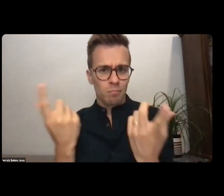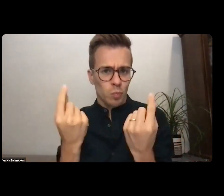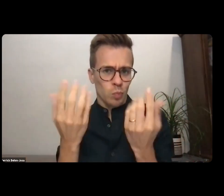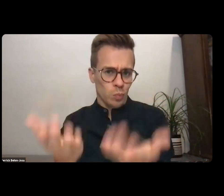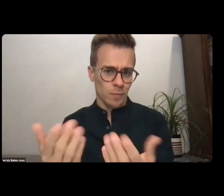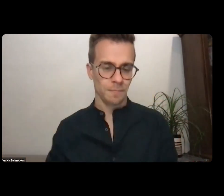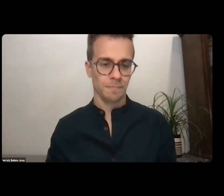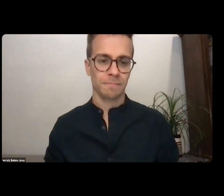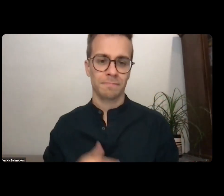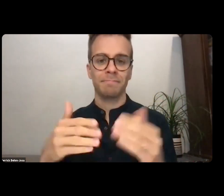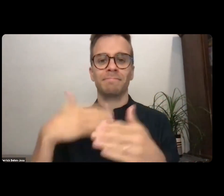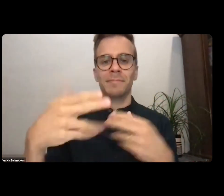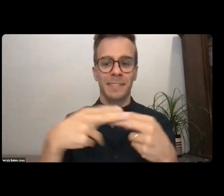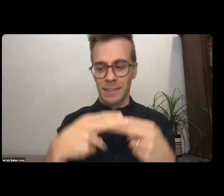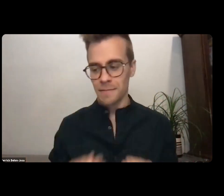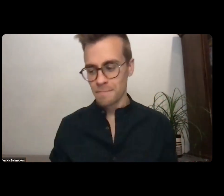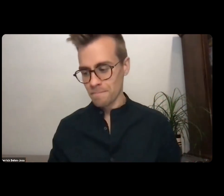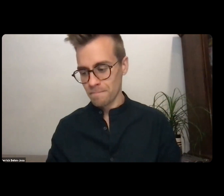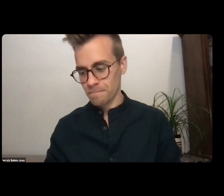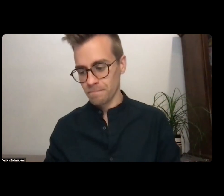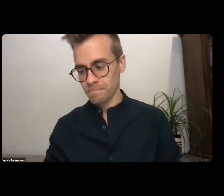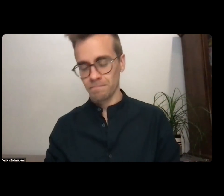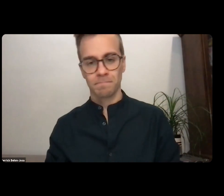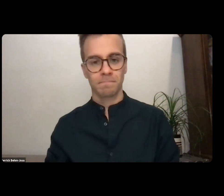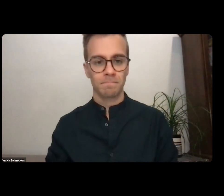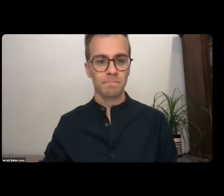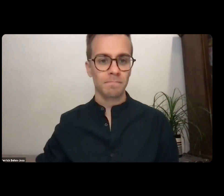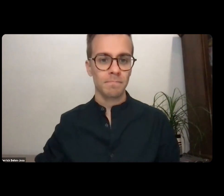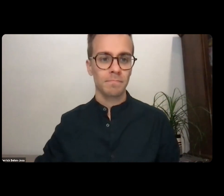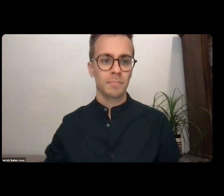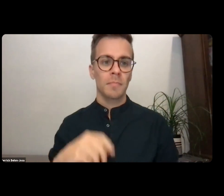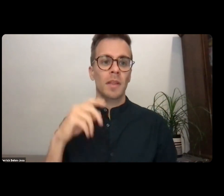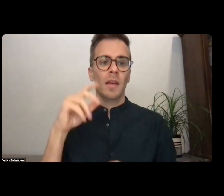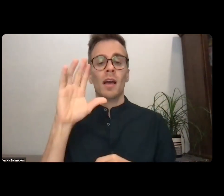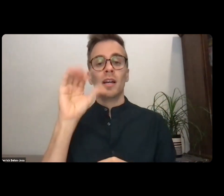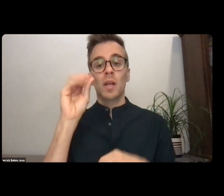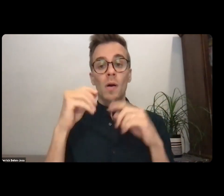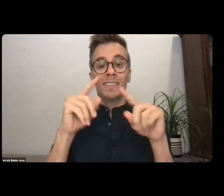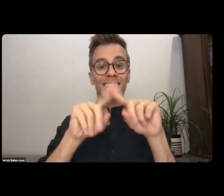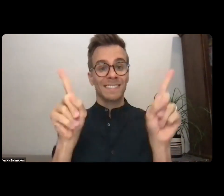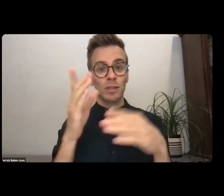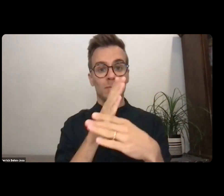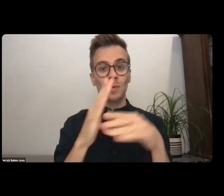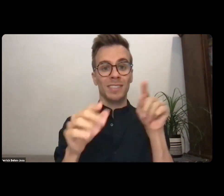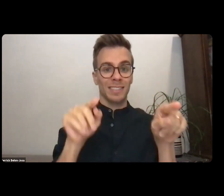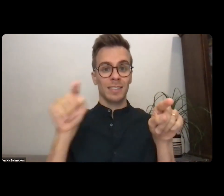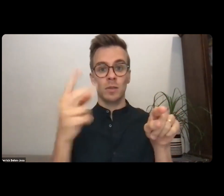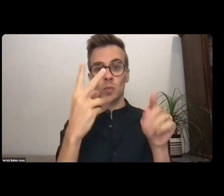So we started taking a look at that and trying to think about what we were going to do. Next slide.